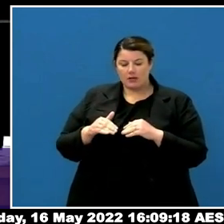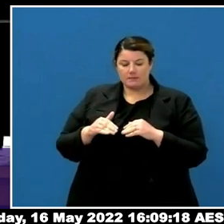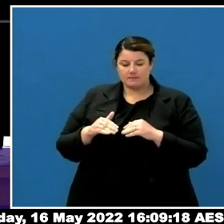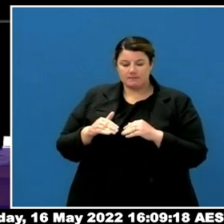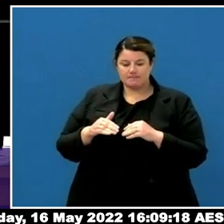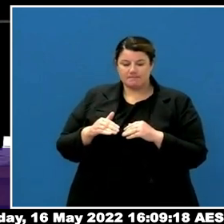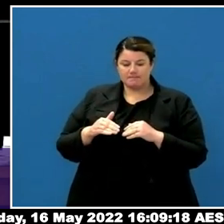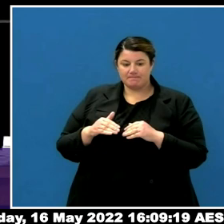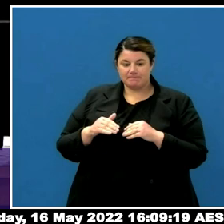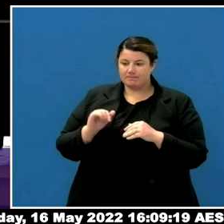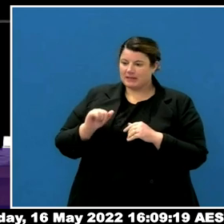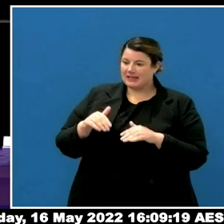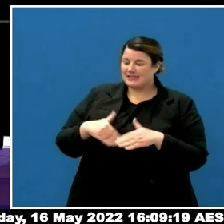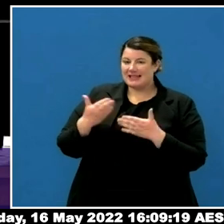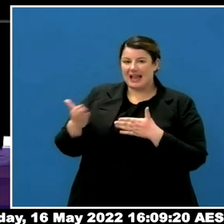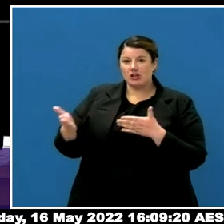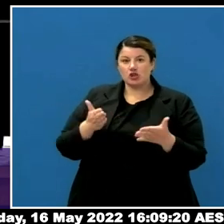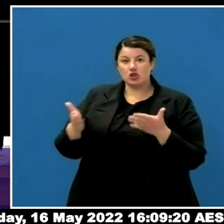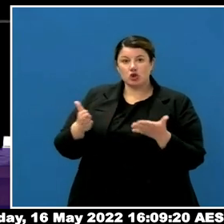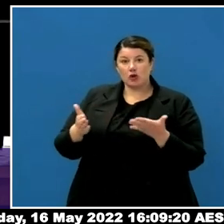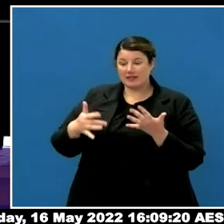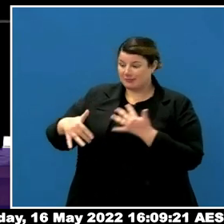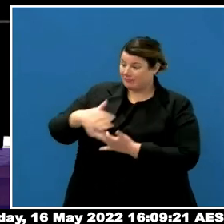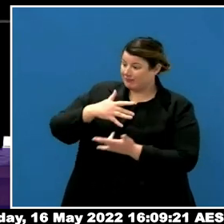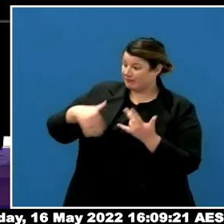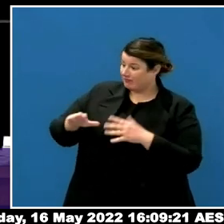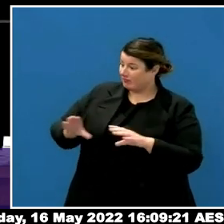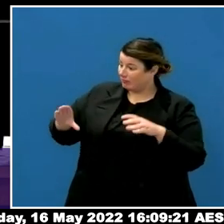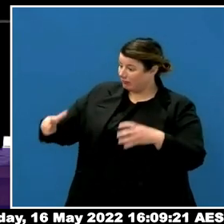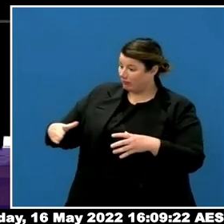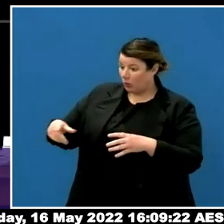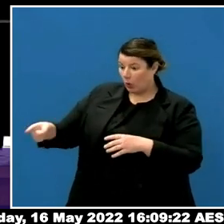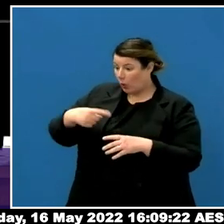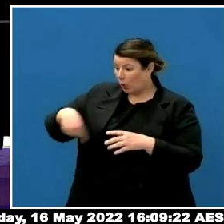setting. Do you think there's still a place, Suzie, for such a service?